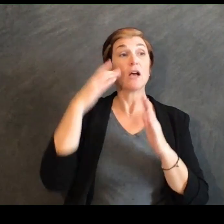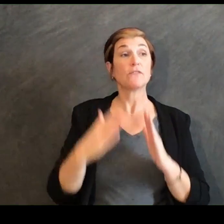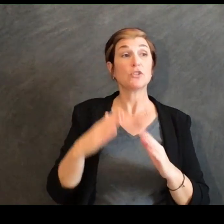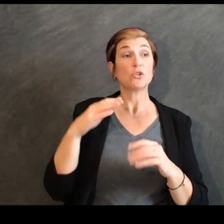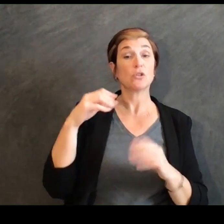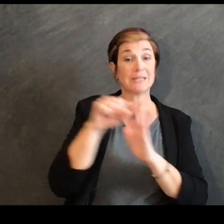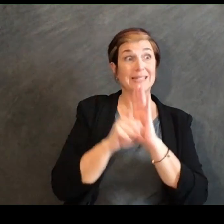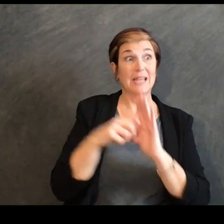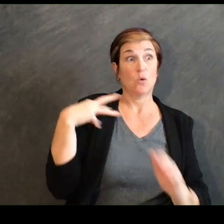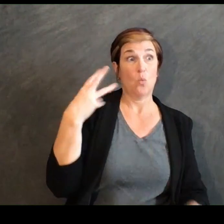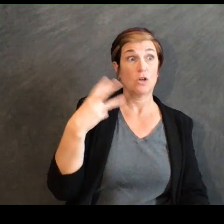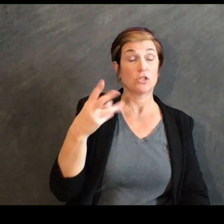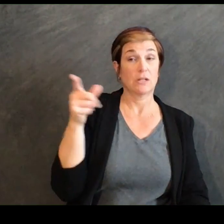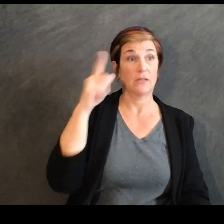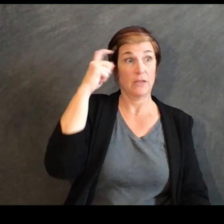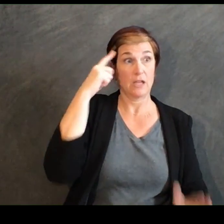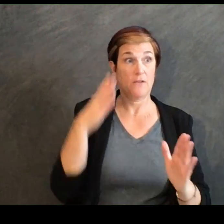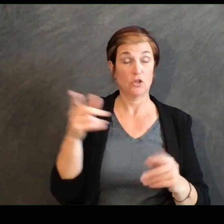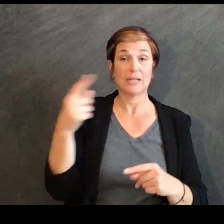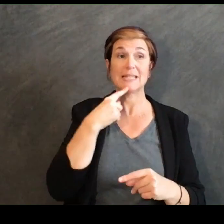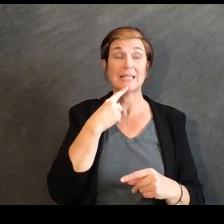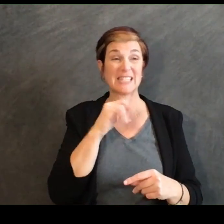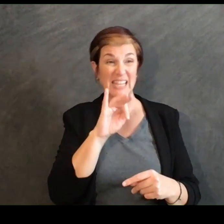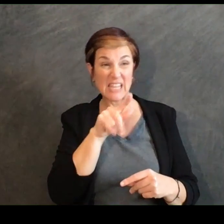Washington state were saying that if you were only mildly symptomatic they would